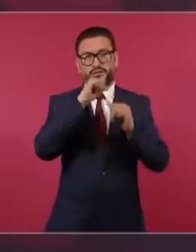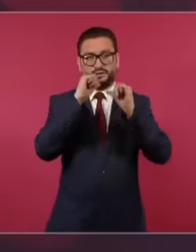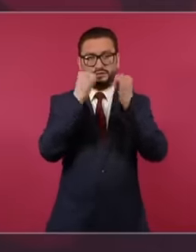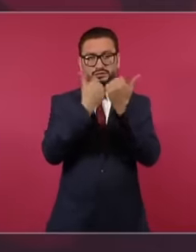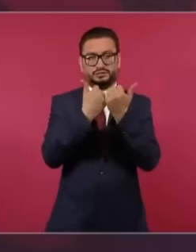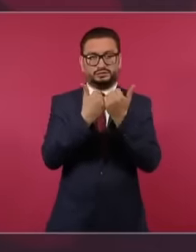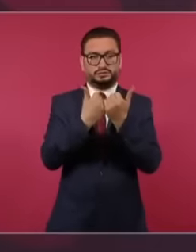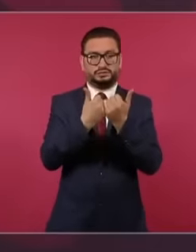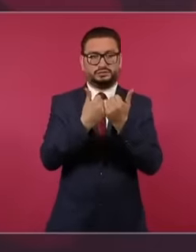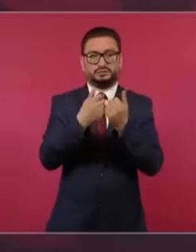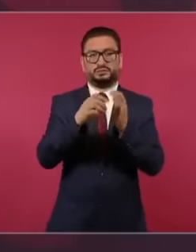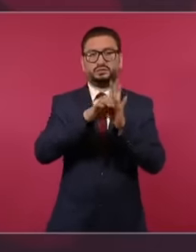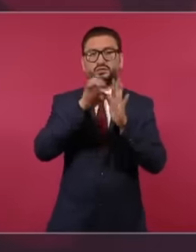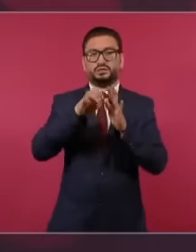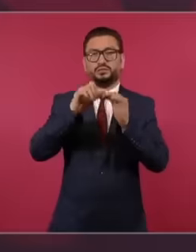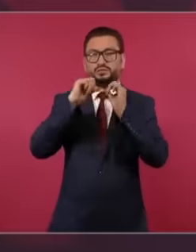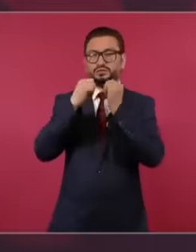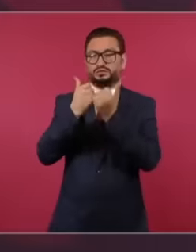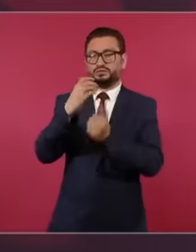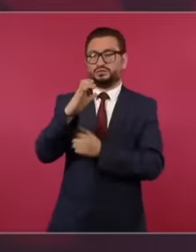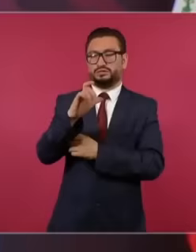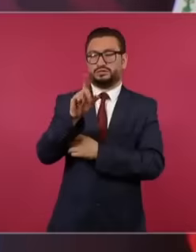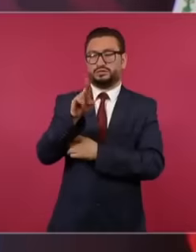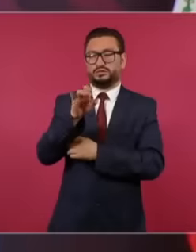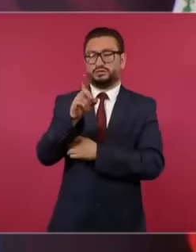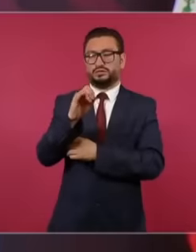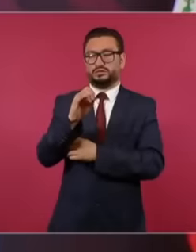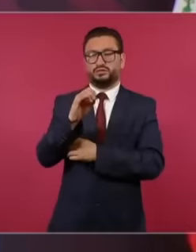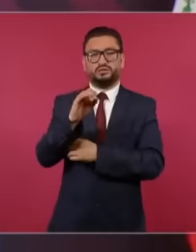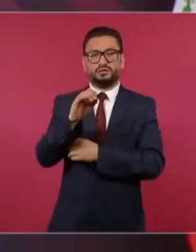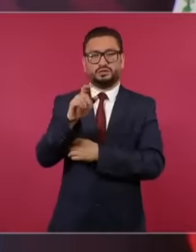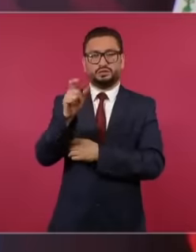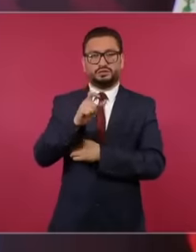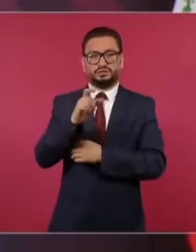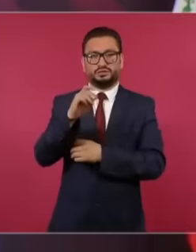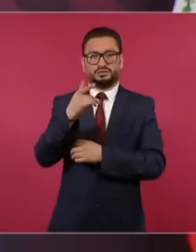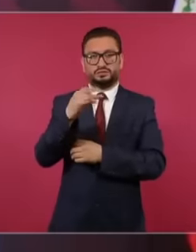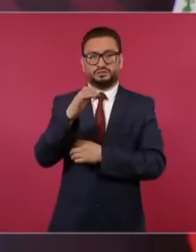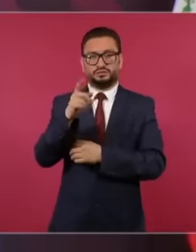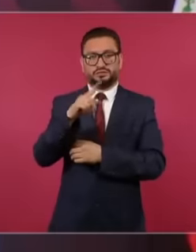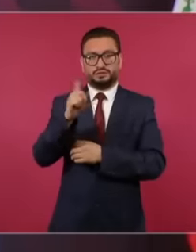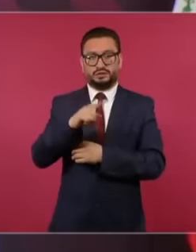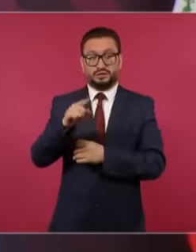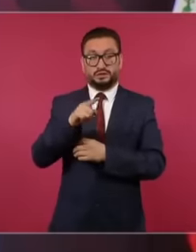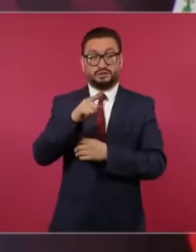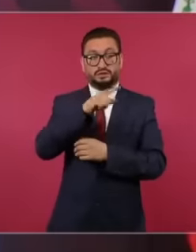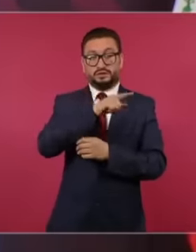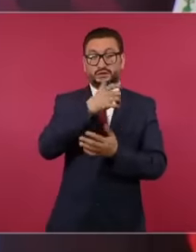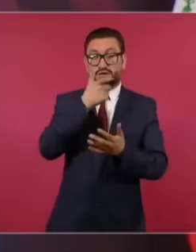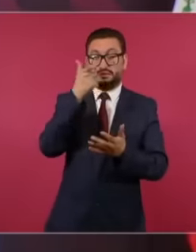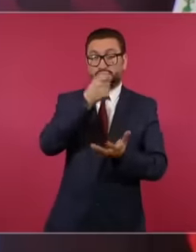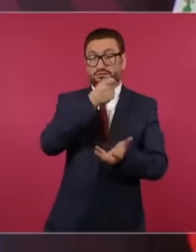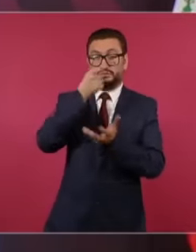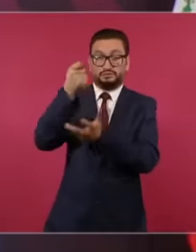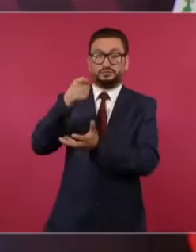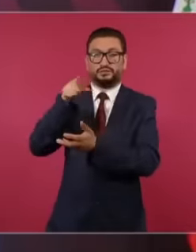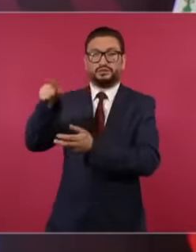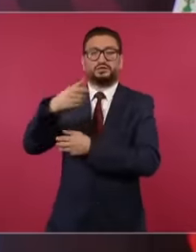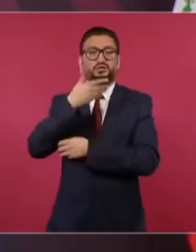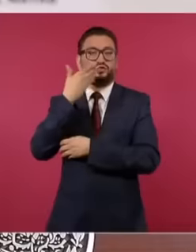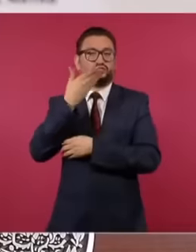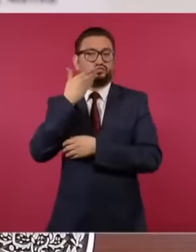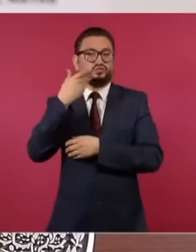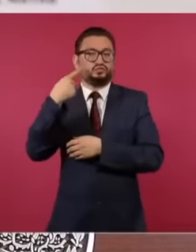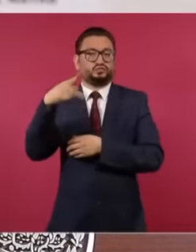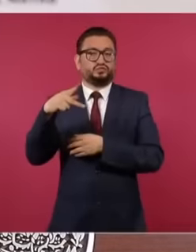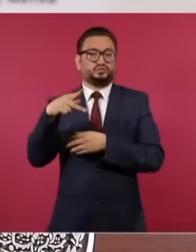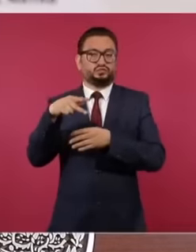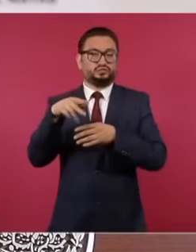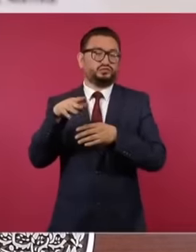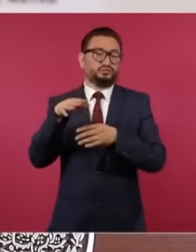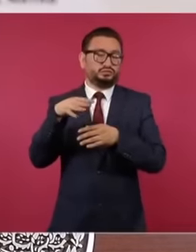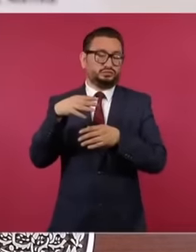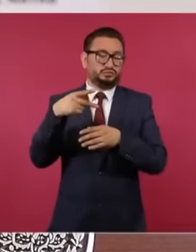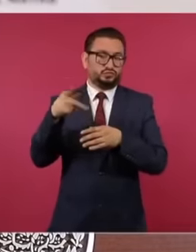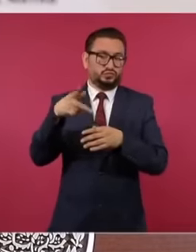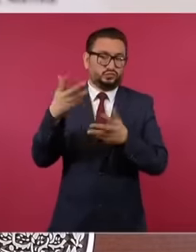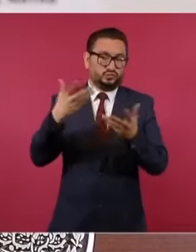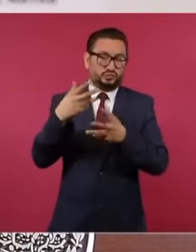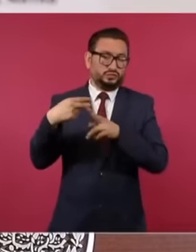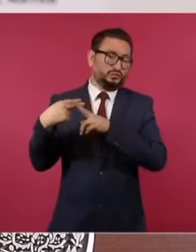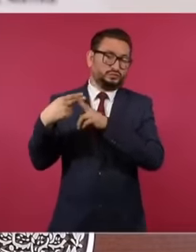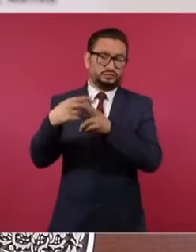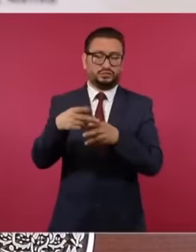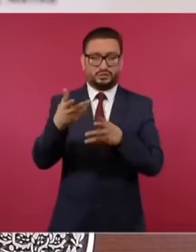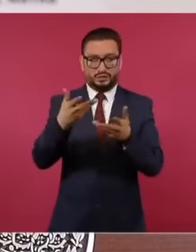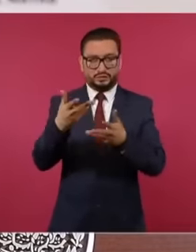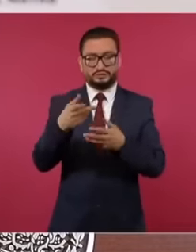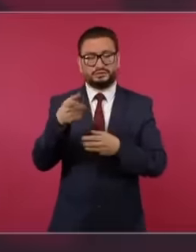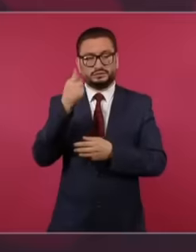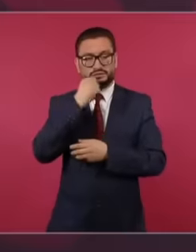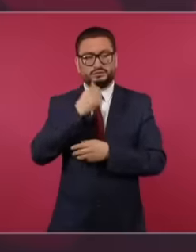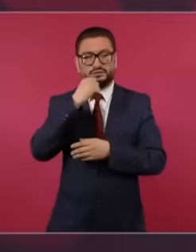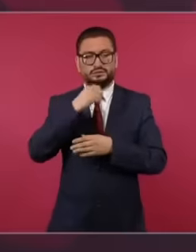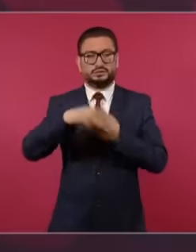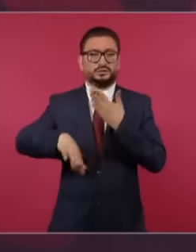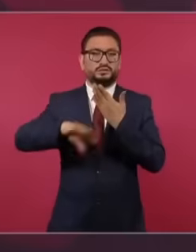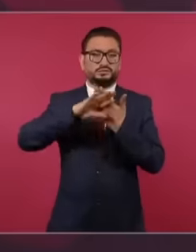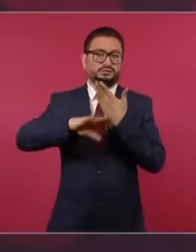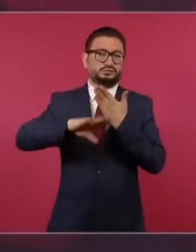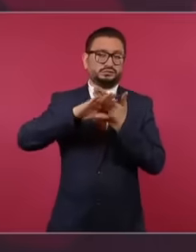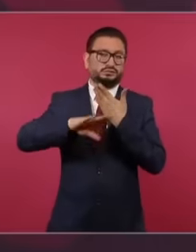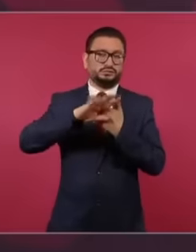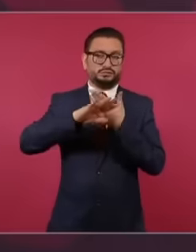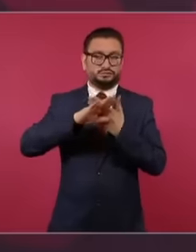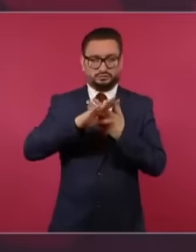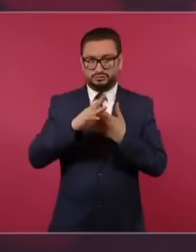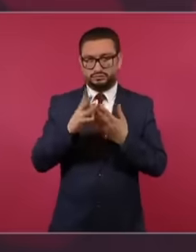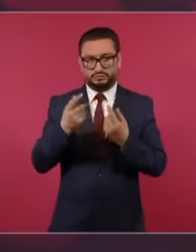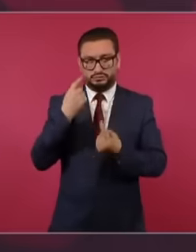of Claudia x González that is dedicated throughout the entire campaign and from before not attacking us, that is, why